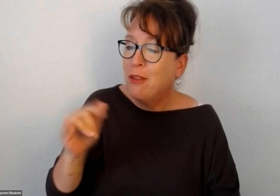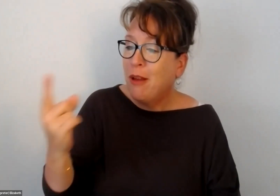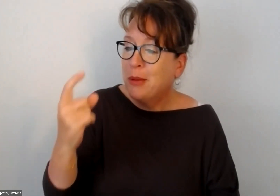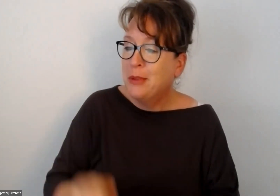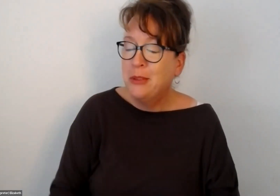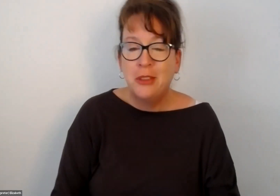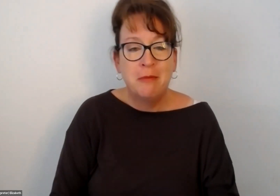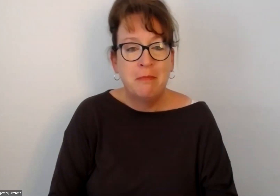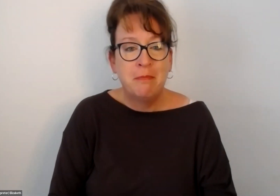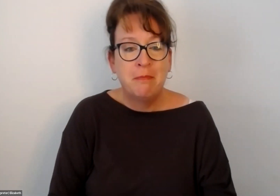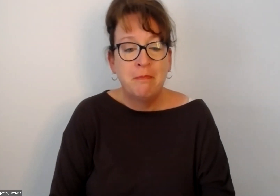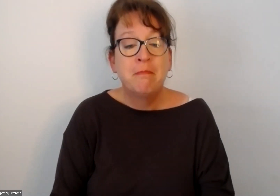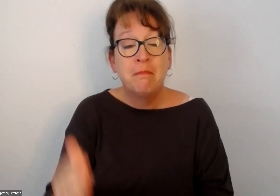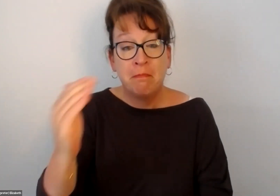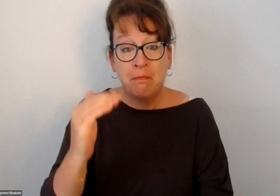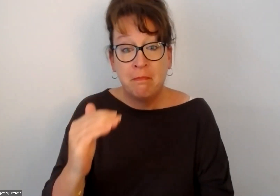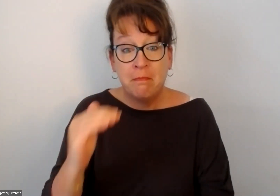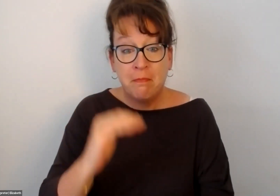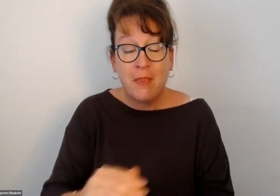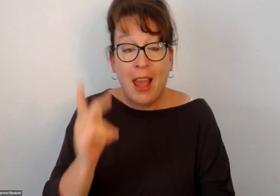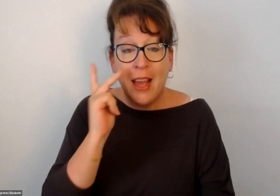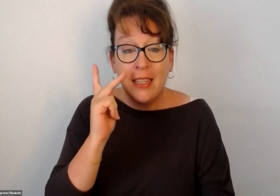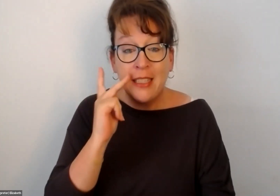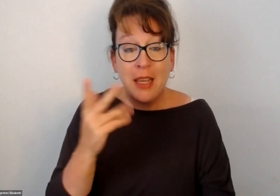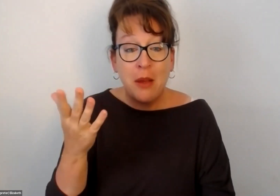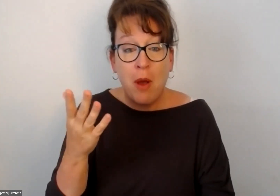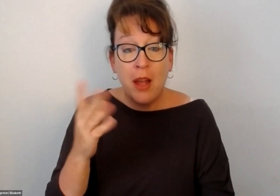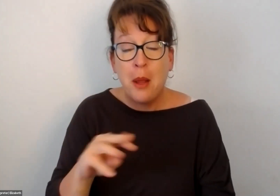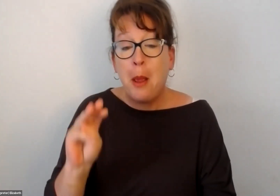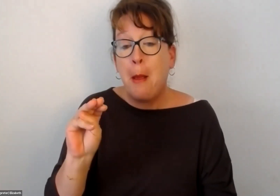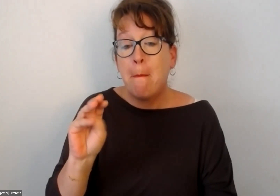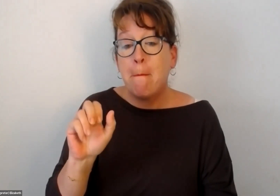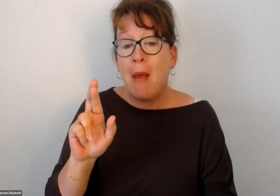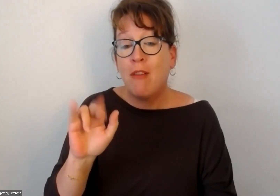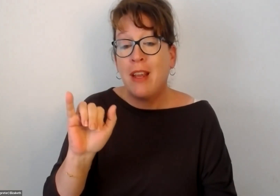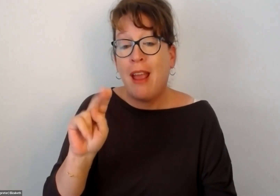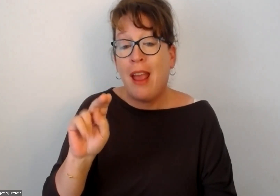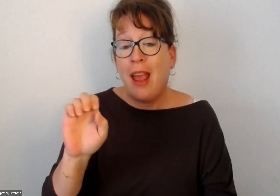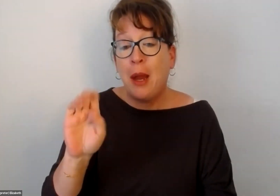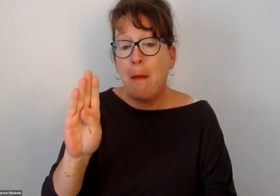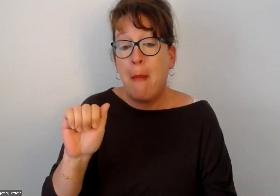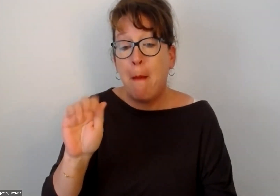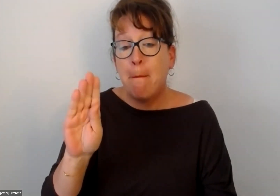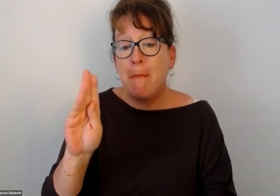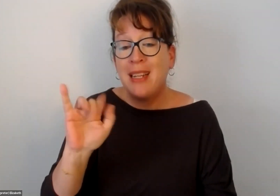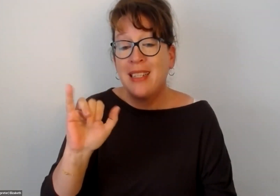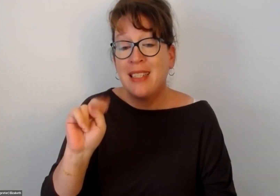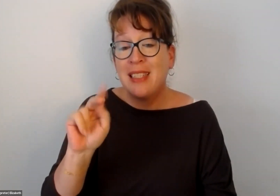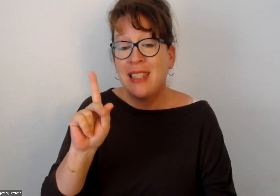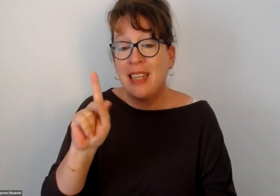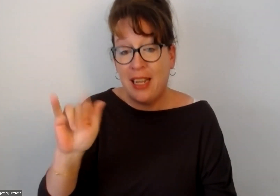it is, I think, helpful and instructive to spend a little bit of time appreciating the background